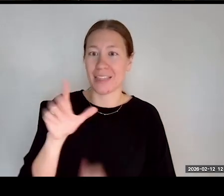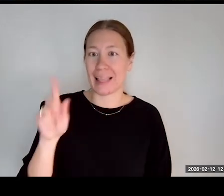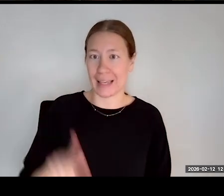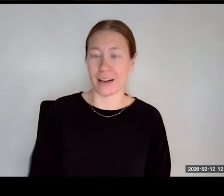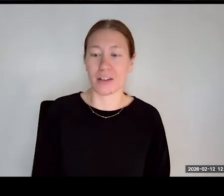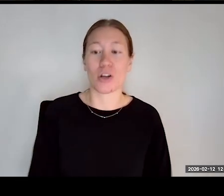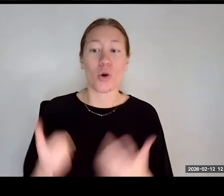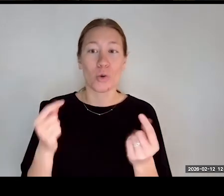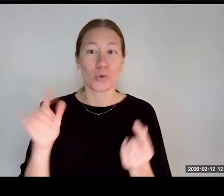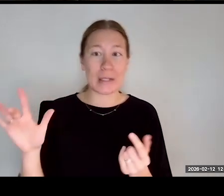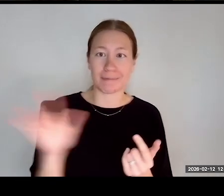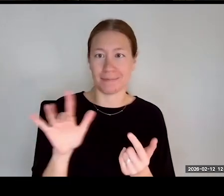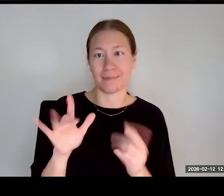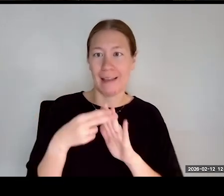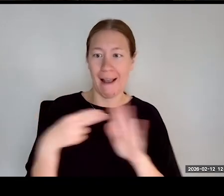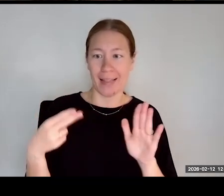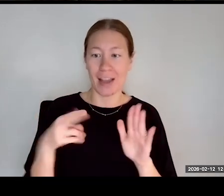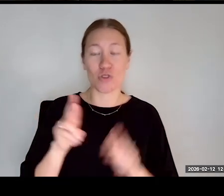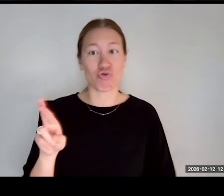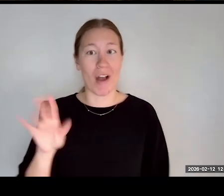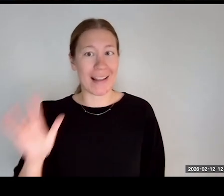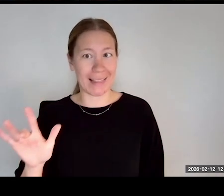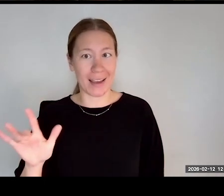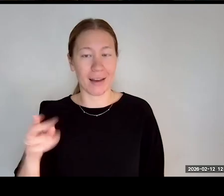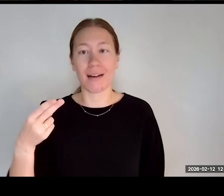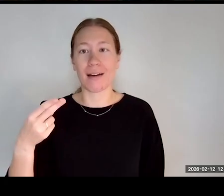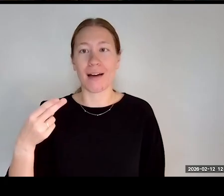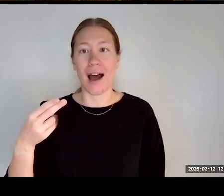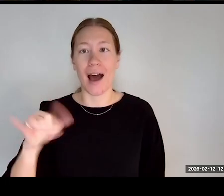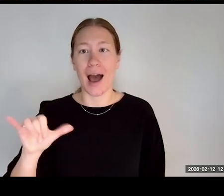and right click, and then select hyperlink, edit hyperlink,